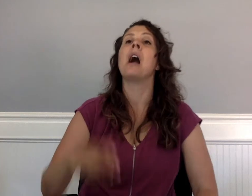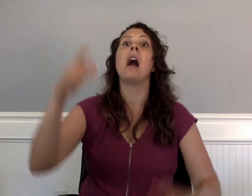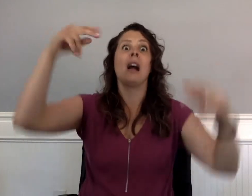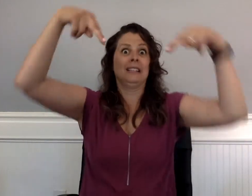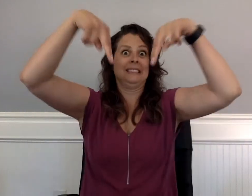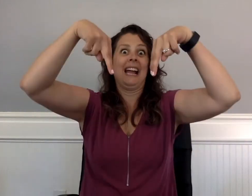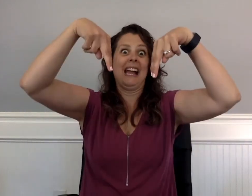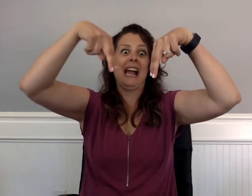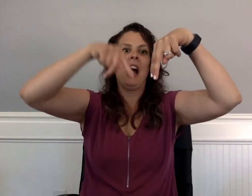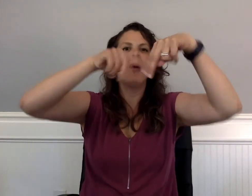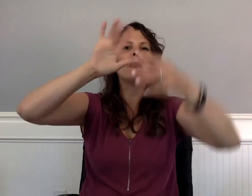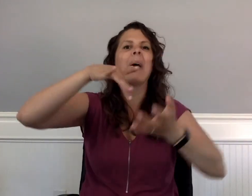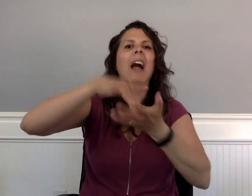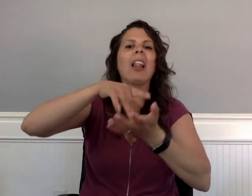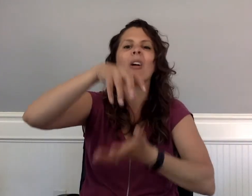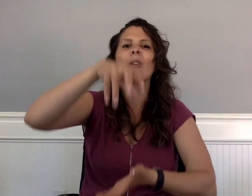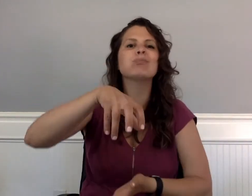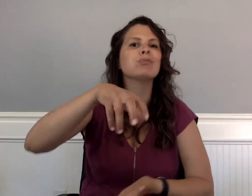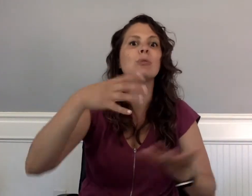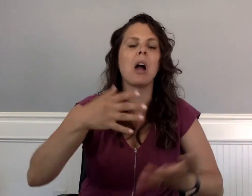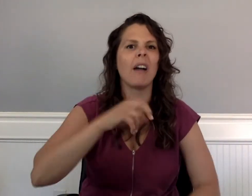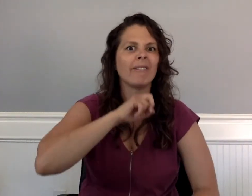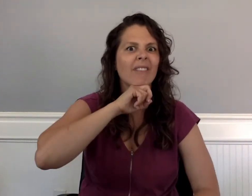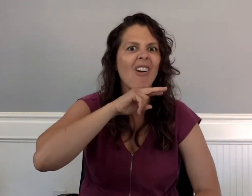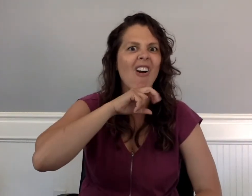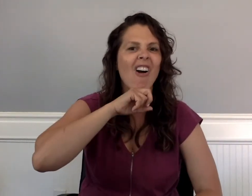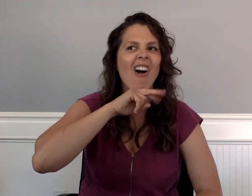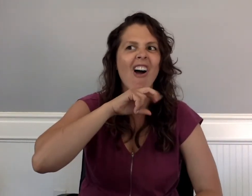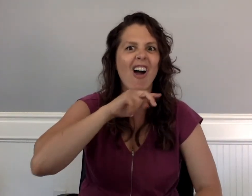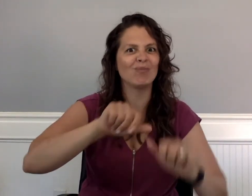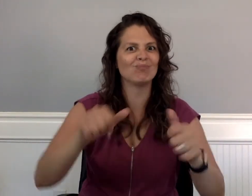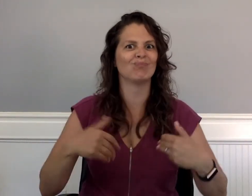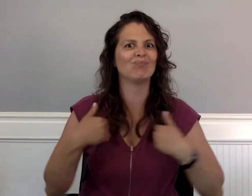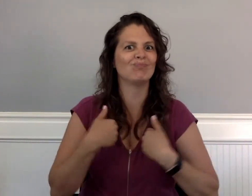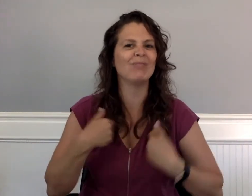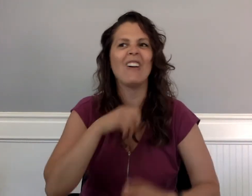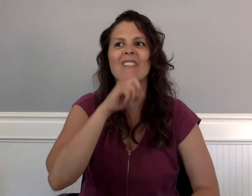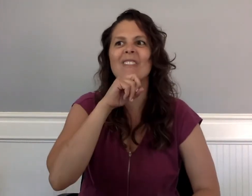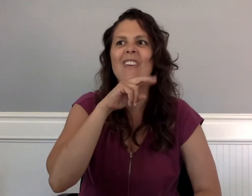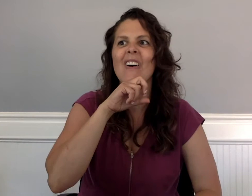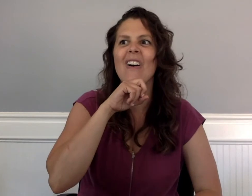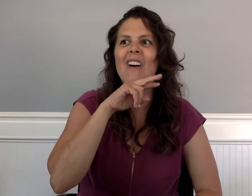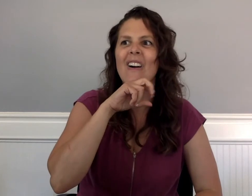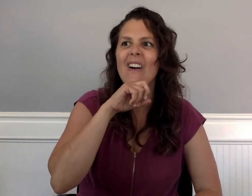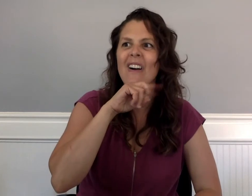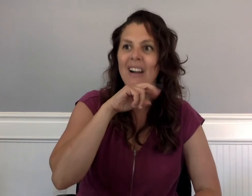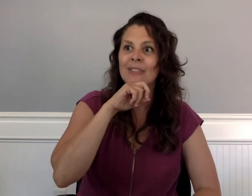Between them sat a small frog with a satisfied look on its face.